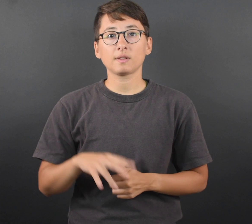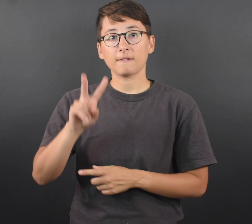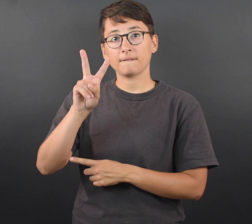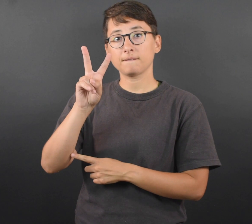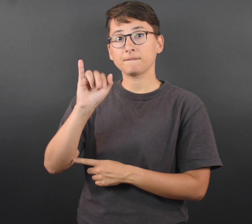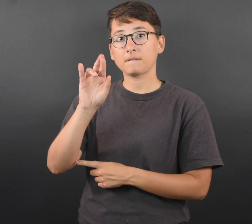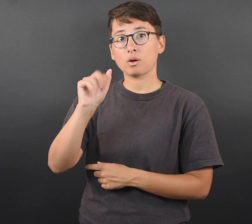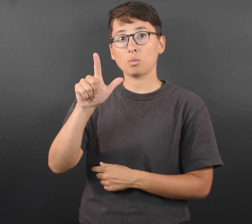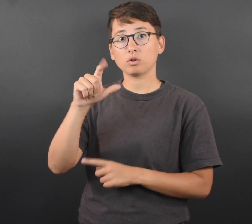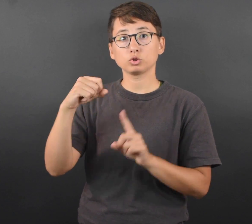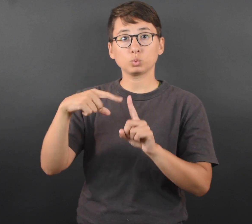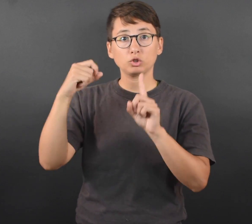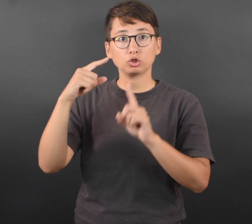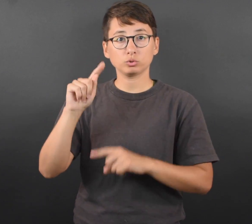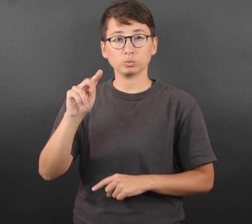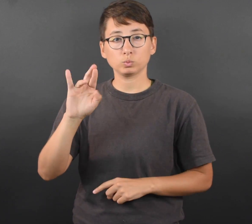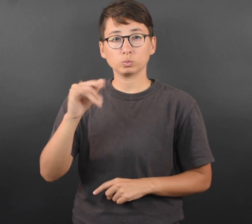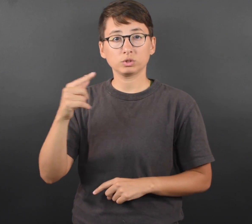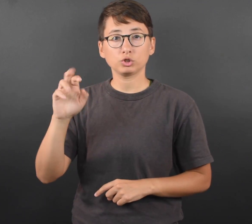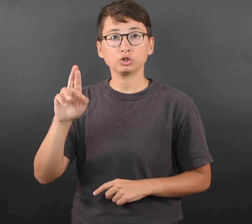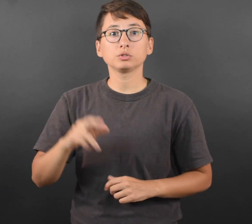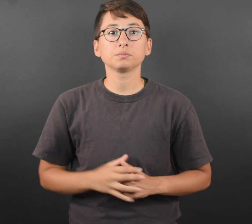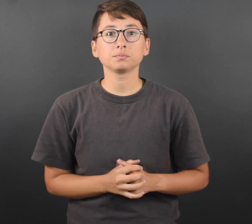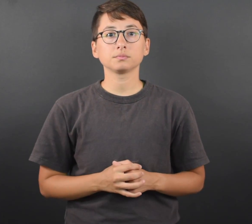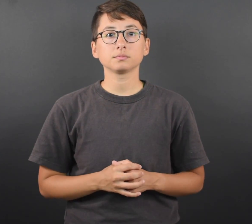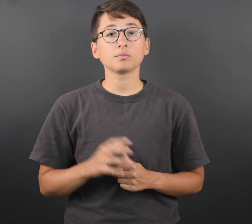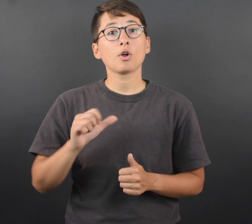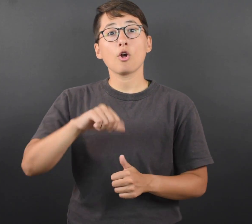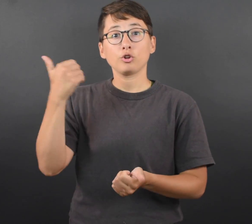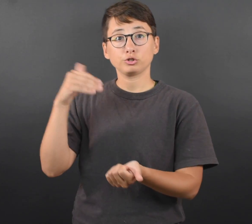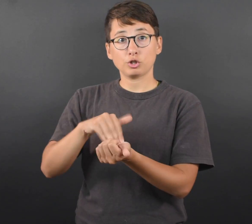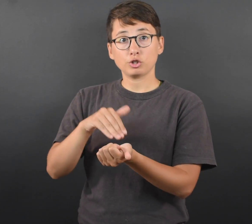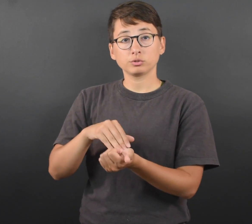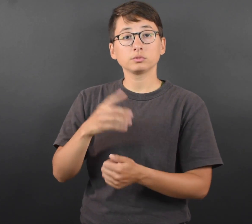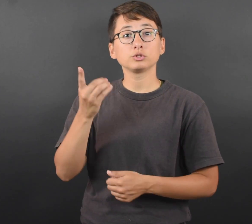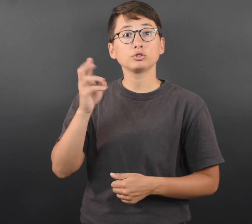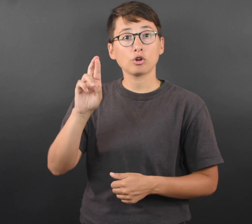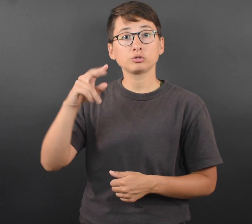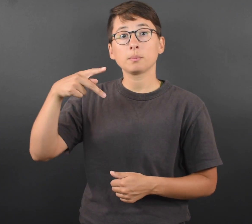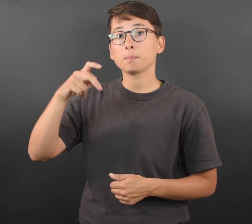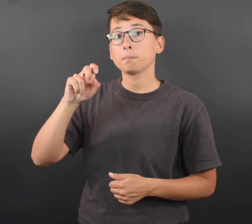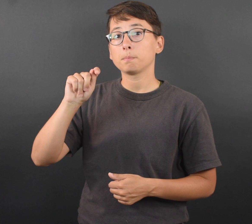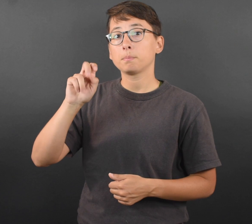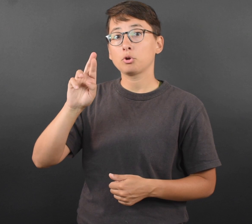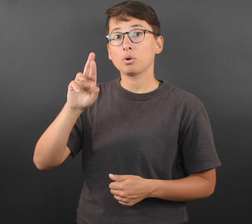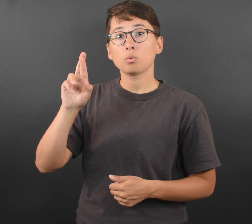A viral trigger Dr. Peter Rowe directs